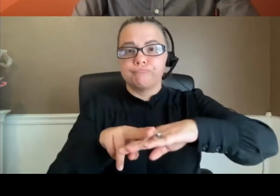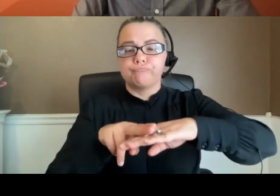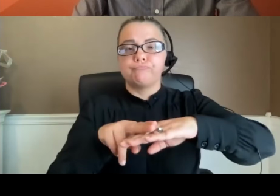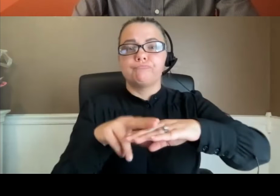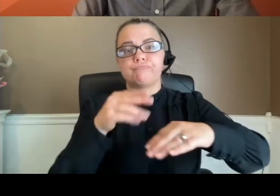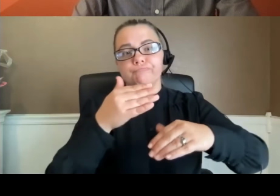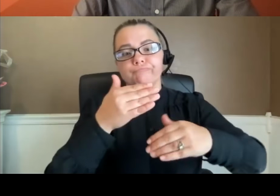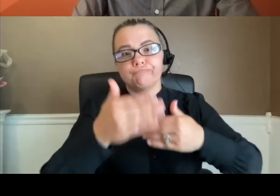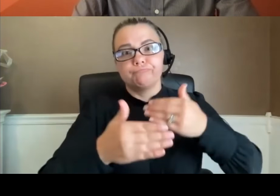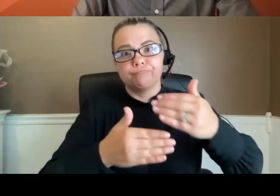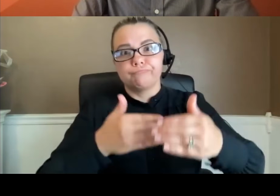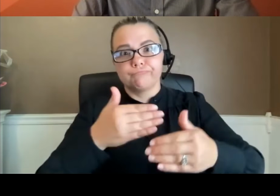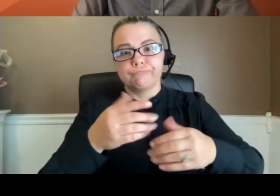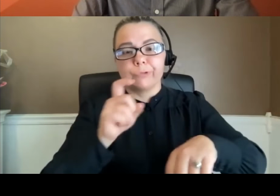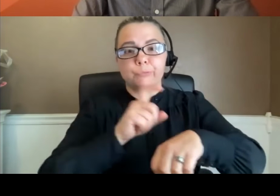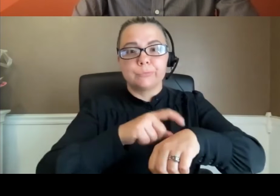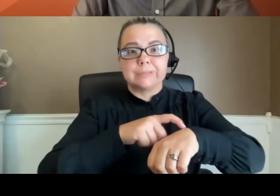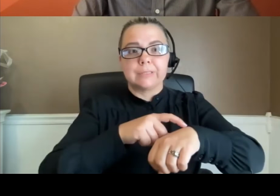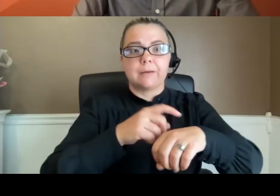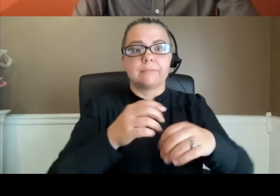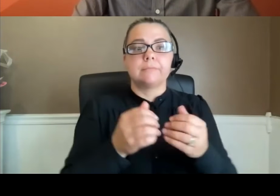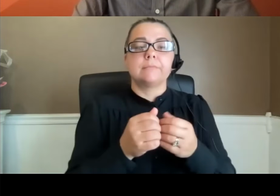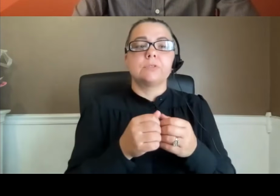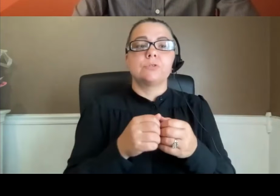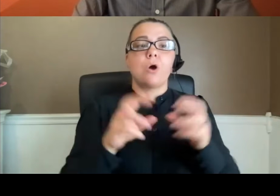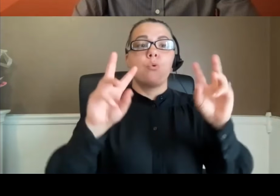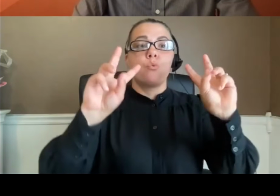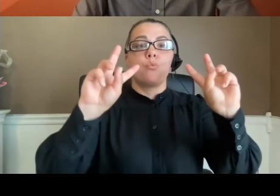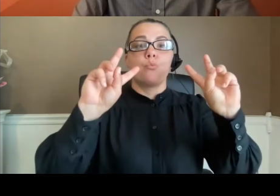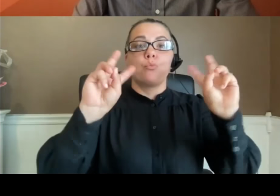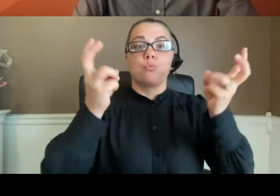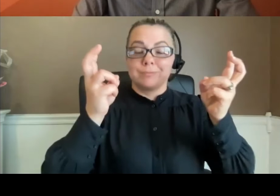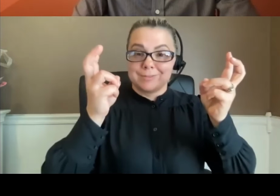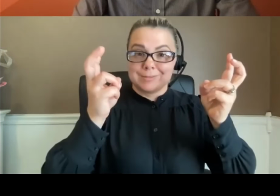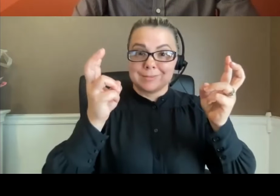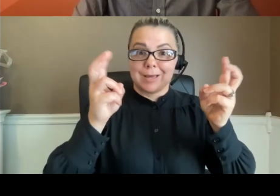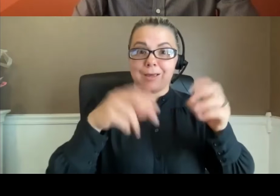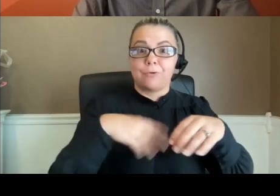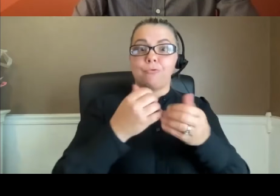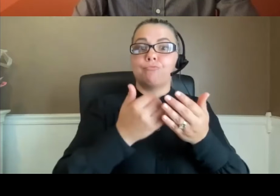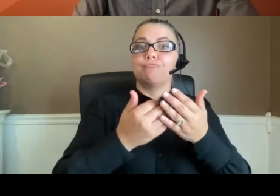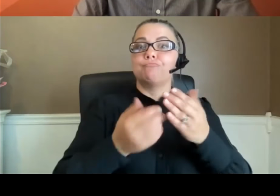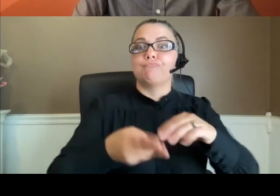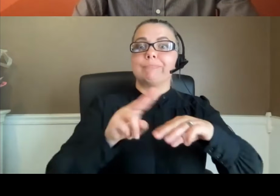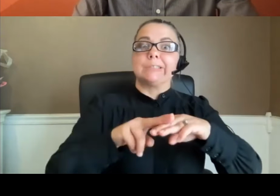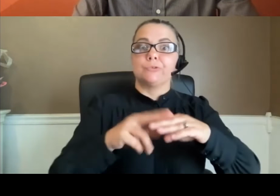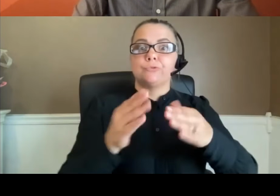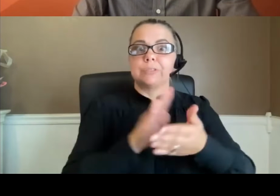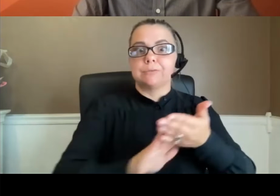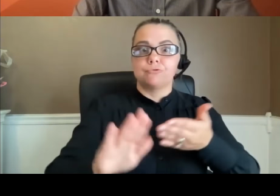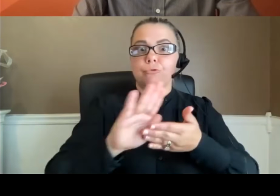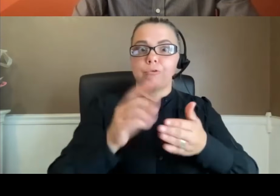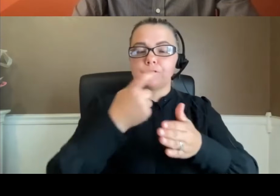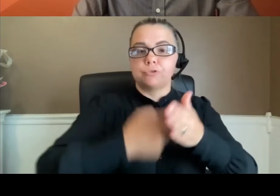title - Rising College Cost is a time series line graph - graph type - and then key objective -